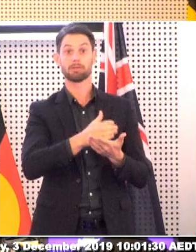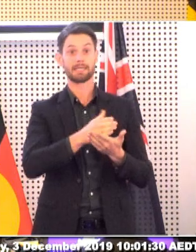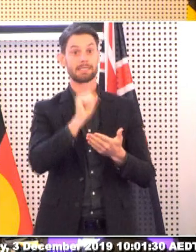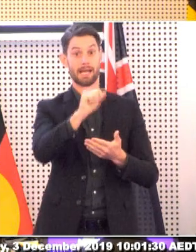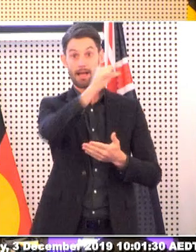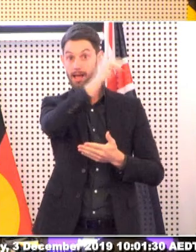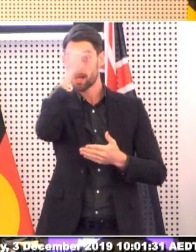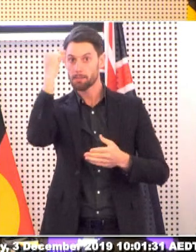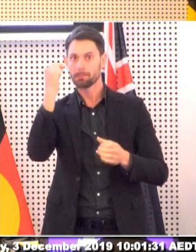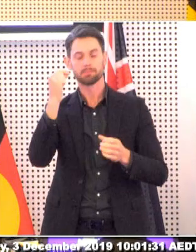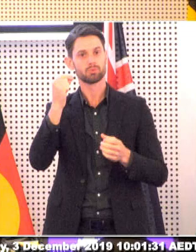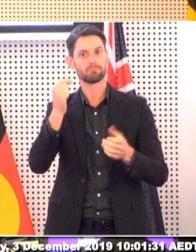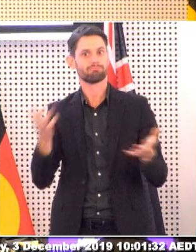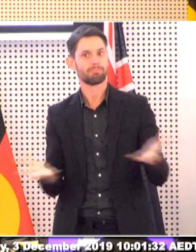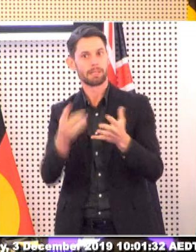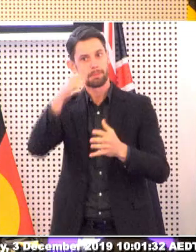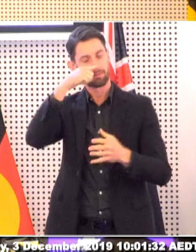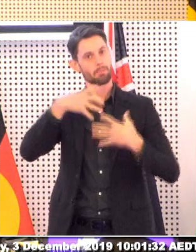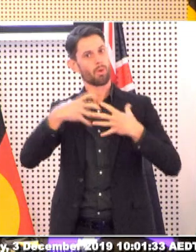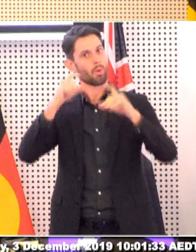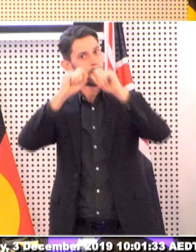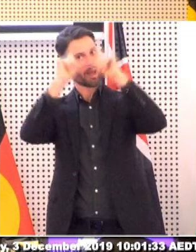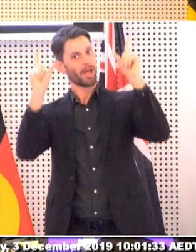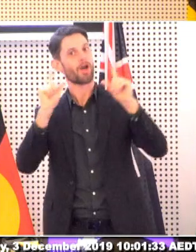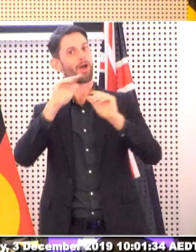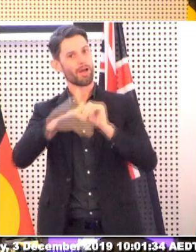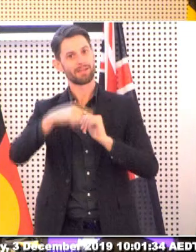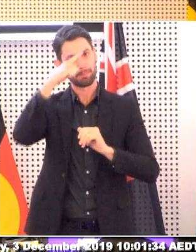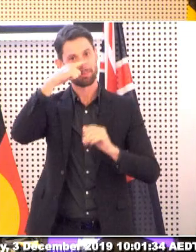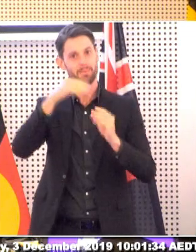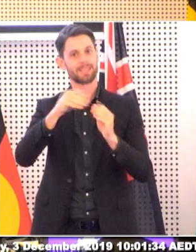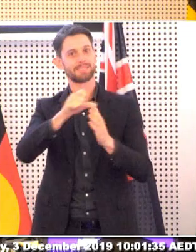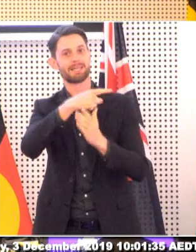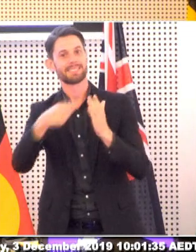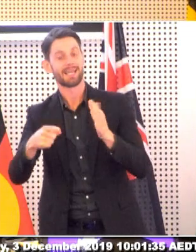rights of people with disability and to celebrate their achievements and contributions.